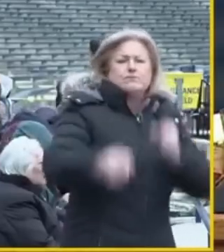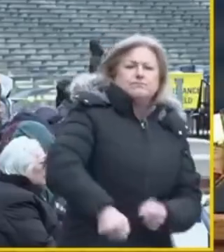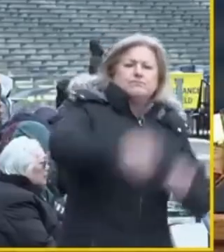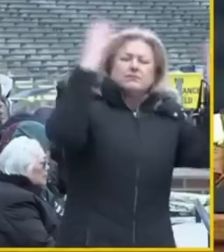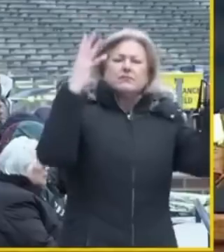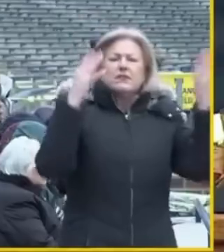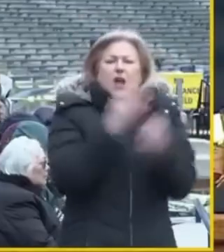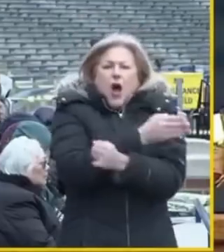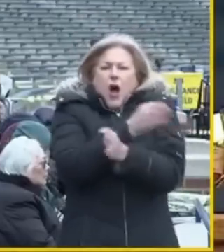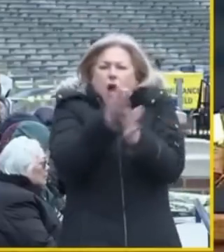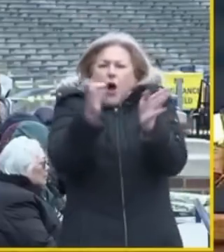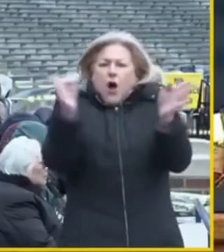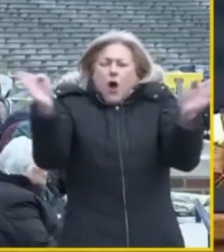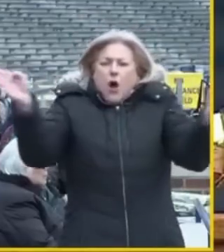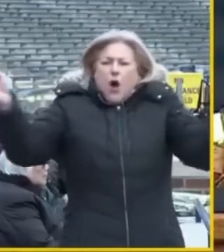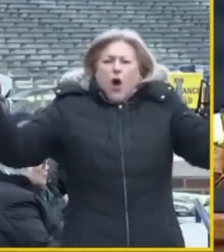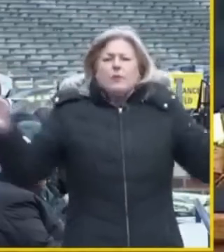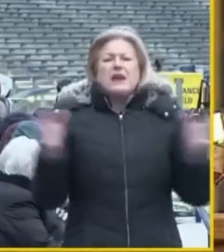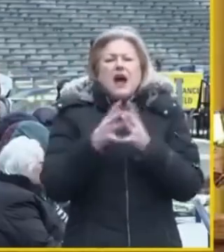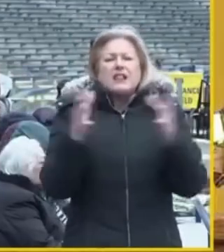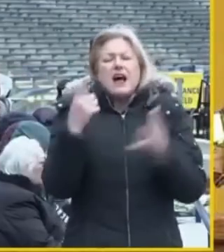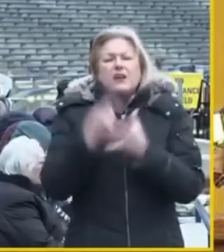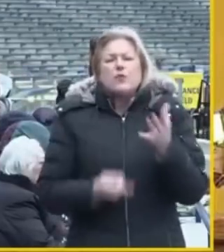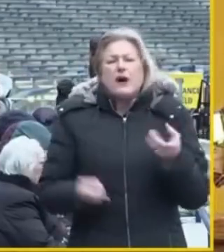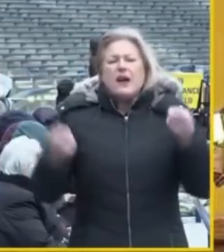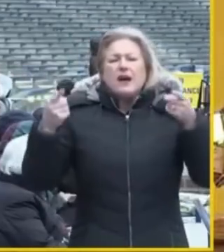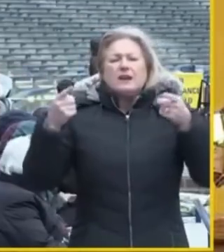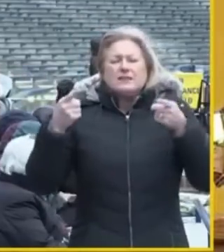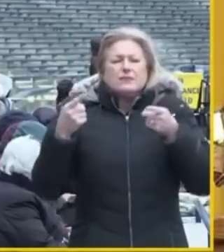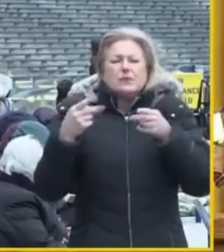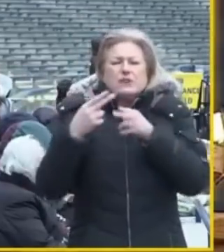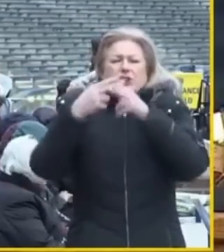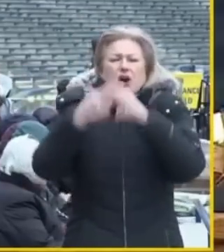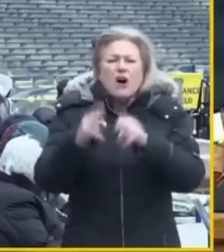So much of what used to be called normal is out the window.